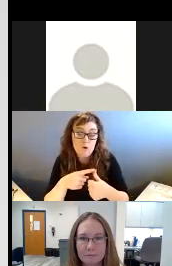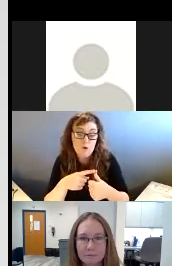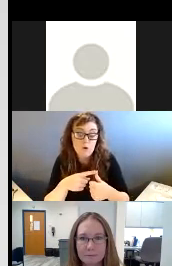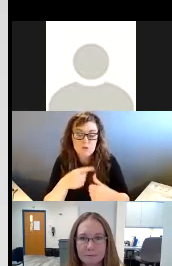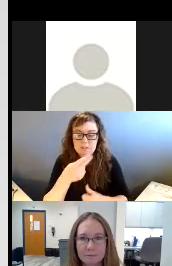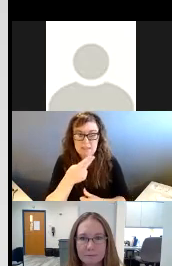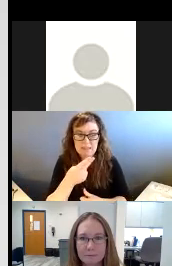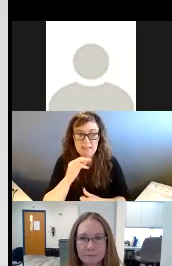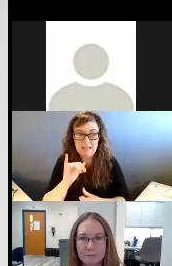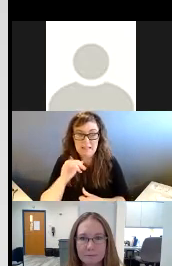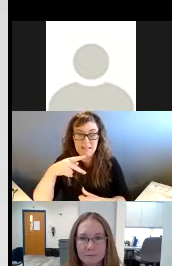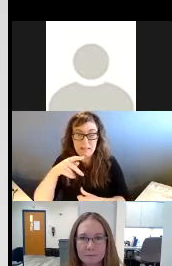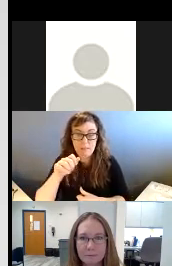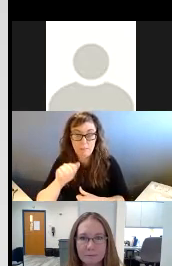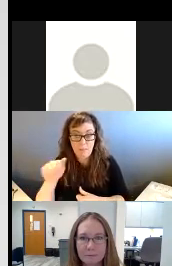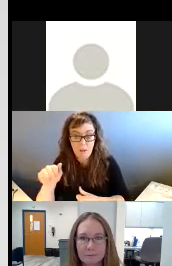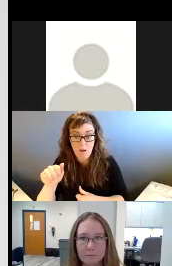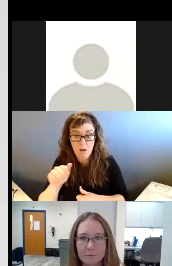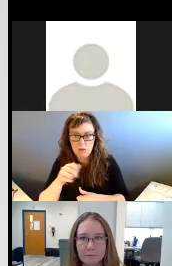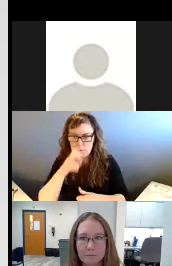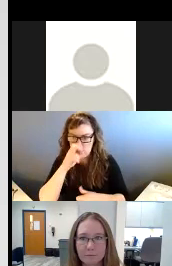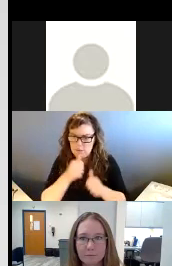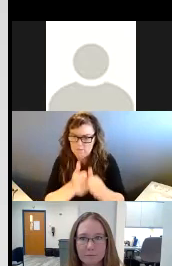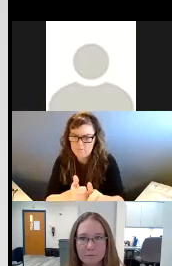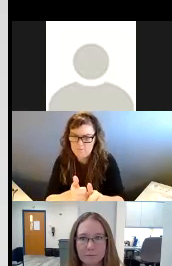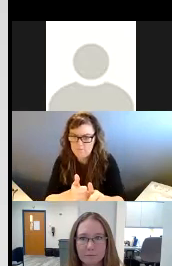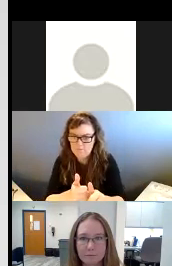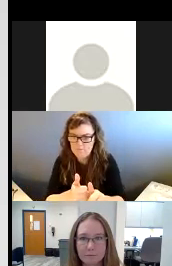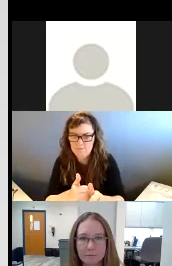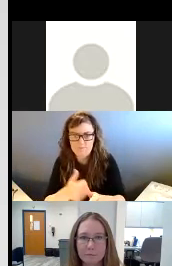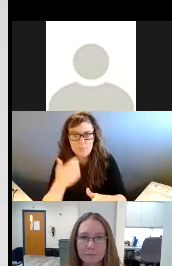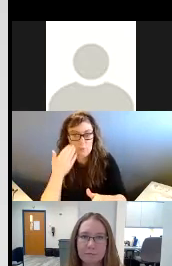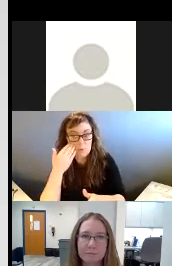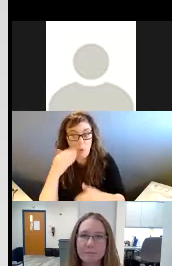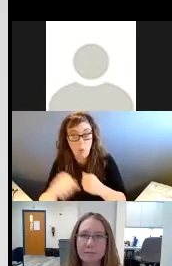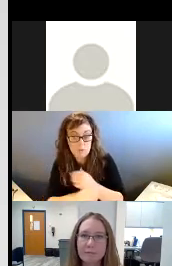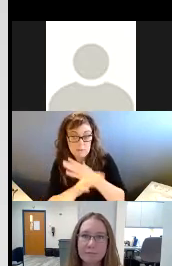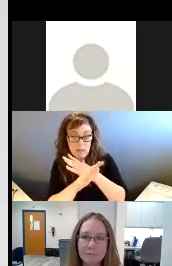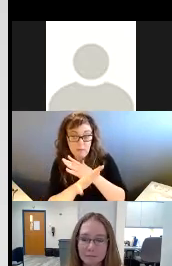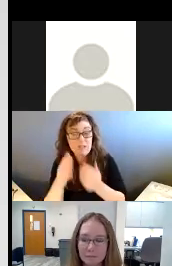IF YOU HAVE BEEN FOLLOWING TELEHEALTH COMPLIANCE, THERE HAVE BEEN SOME TEMPORARY WAIVERS WHERE